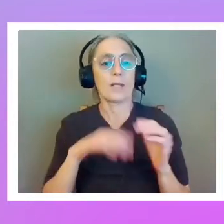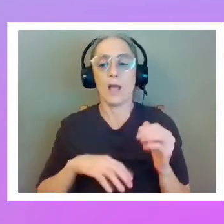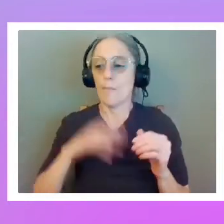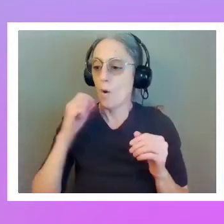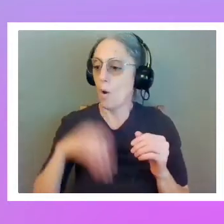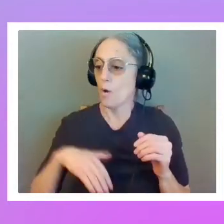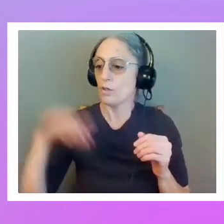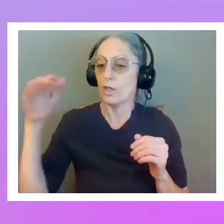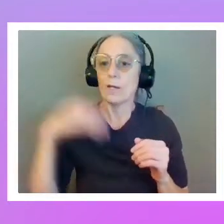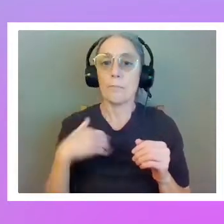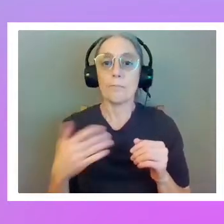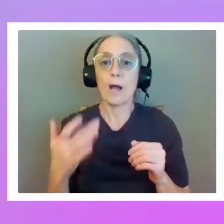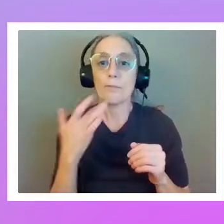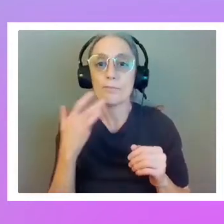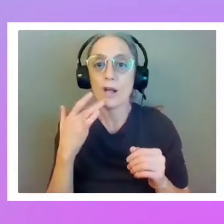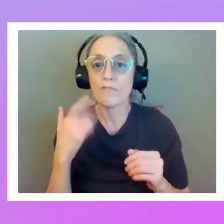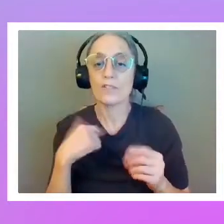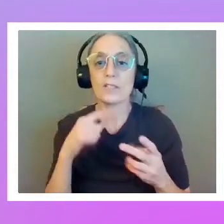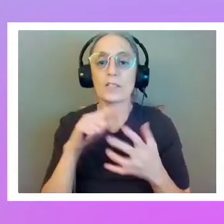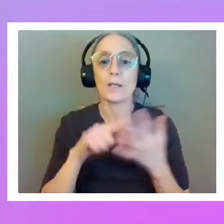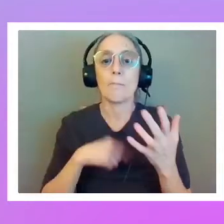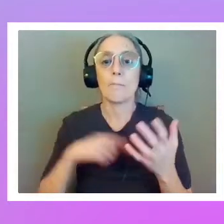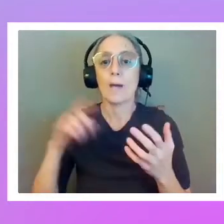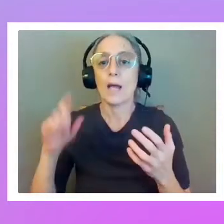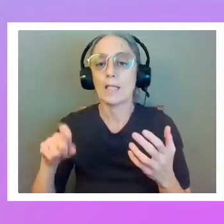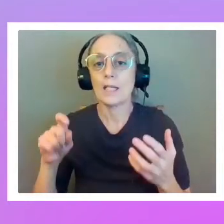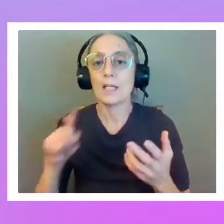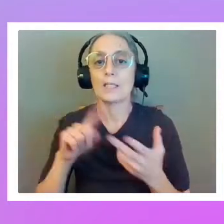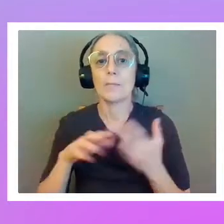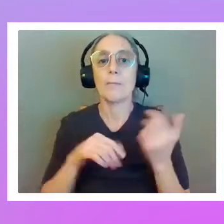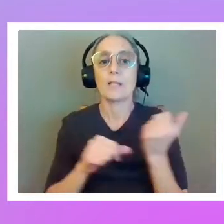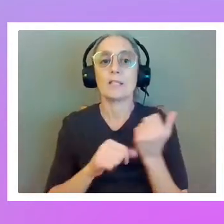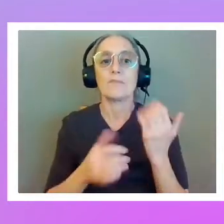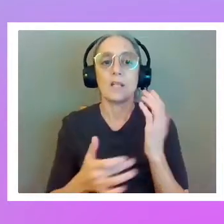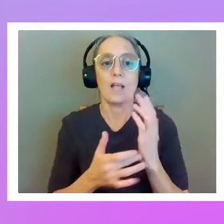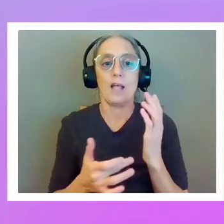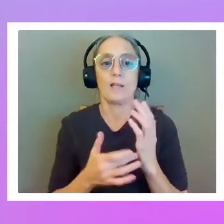my needs and my assistive technology has changed over time.